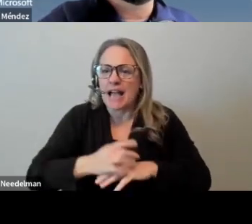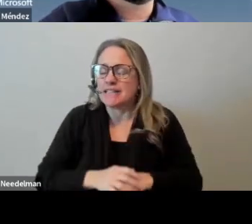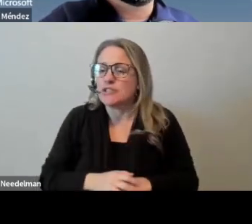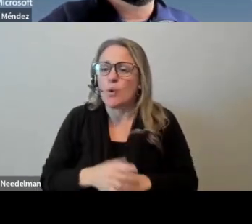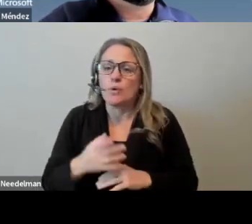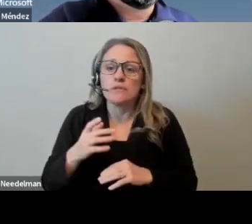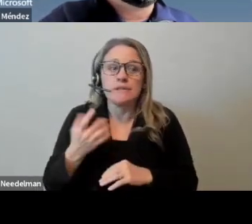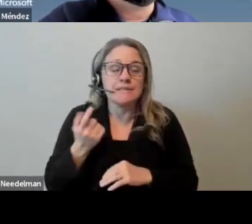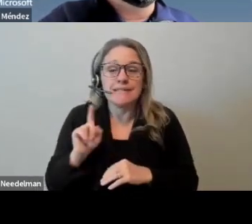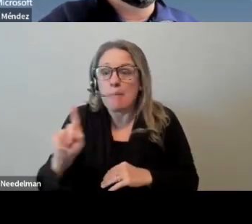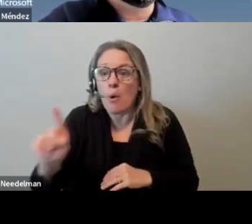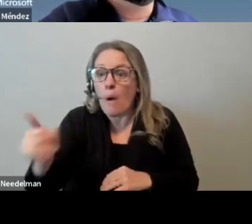or take breaks, as you need.